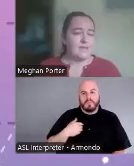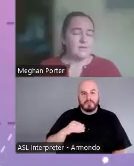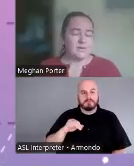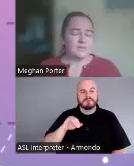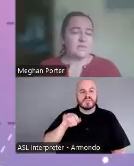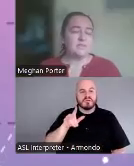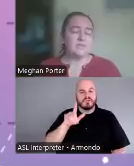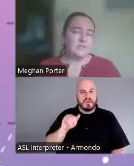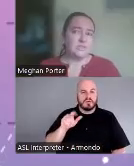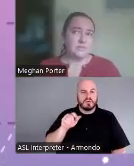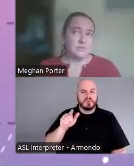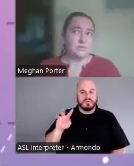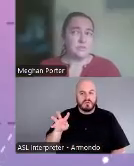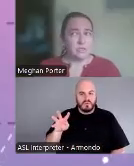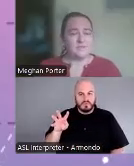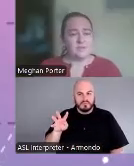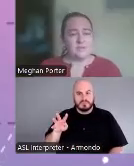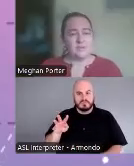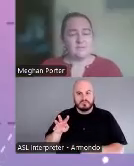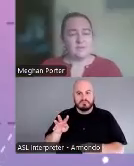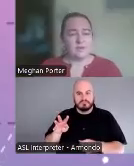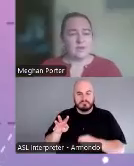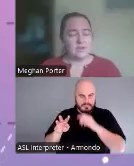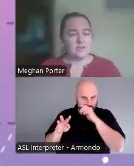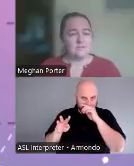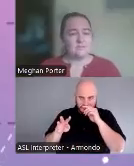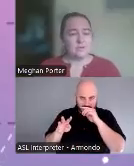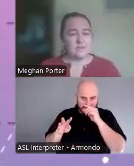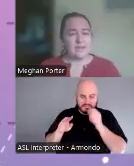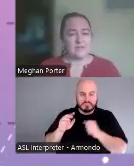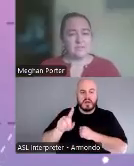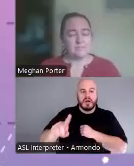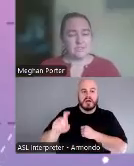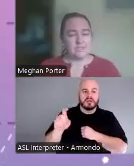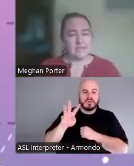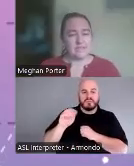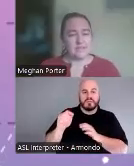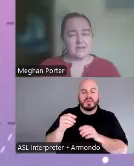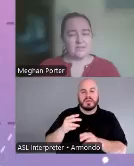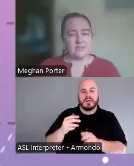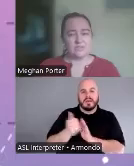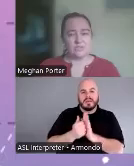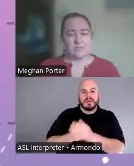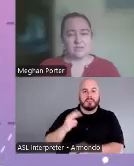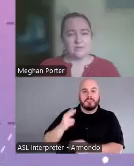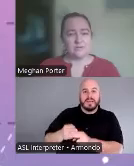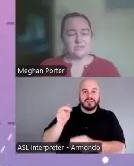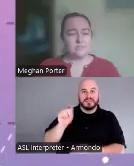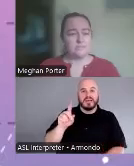or during July of 2024, 140 accounts mentioned ADANN in their social media posts,